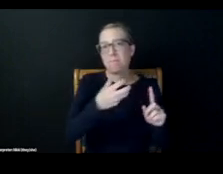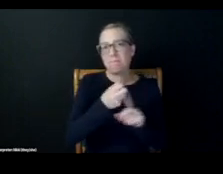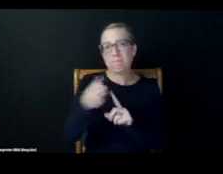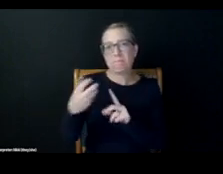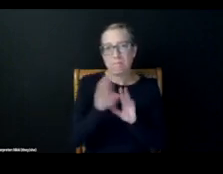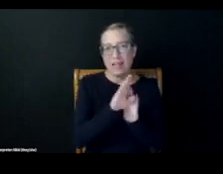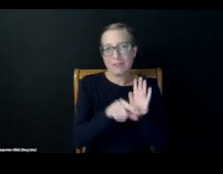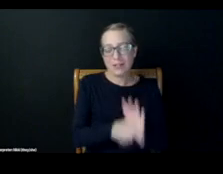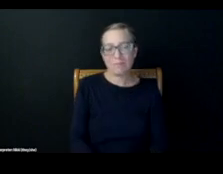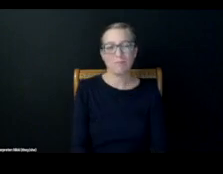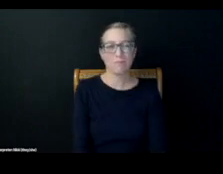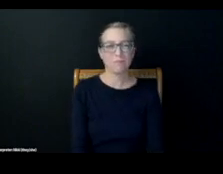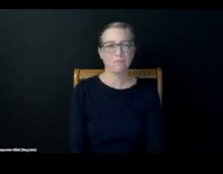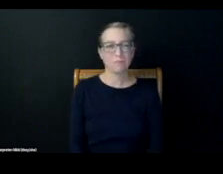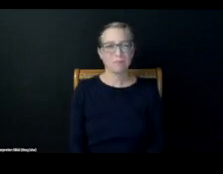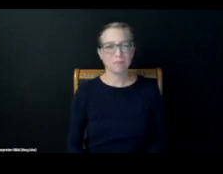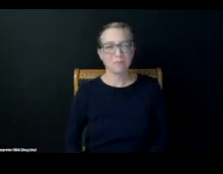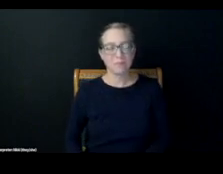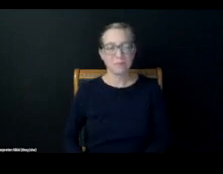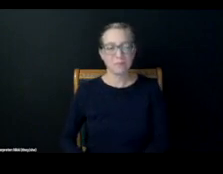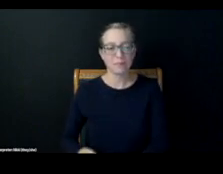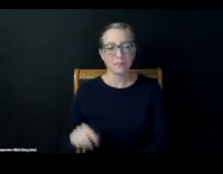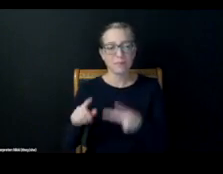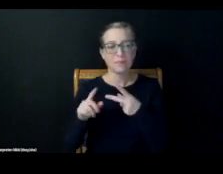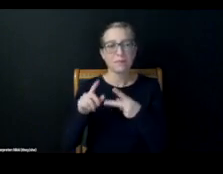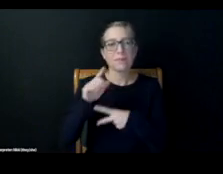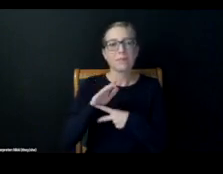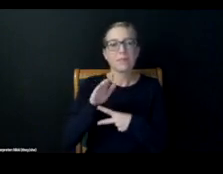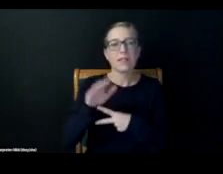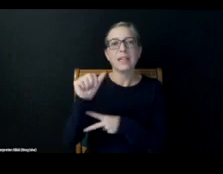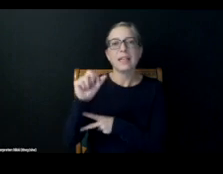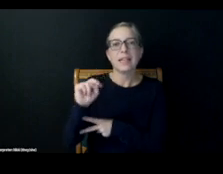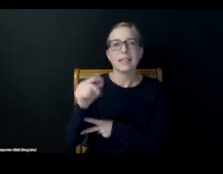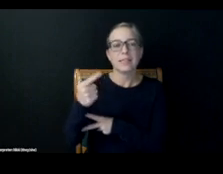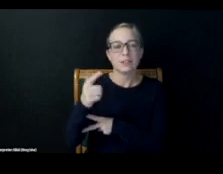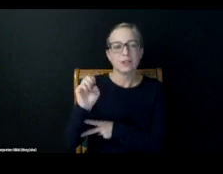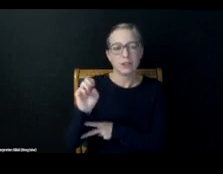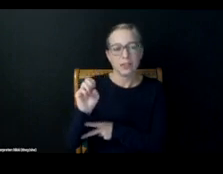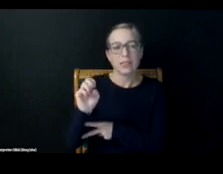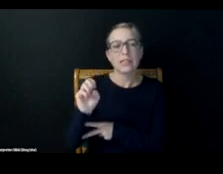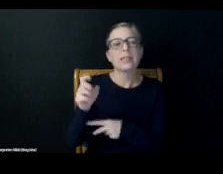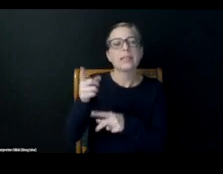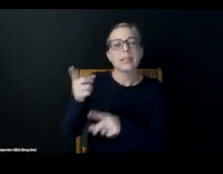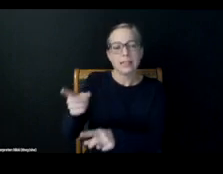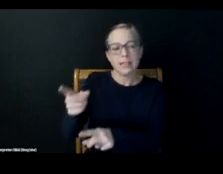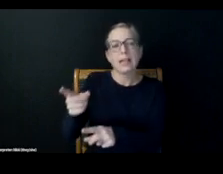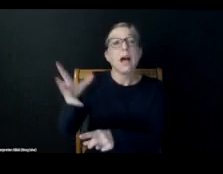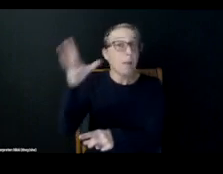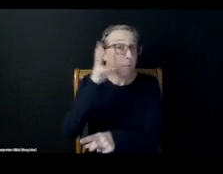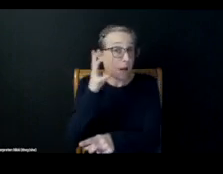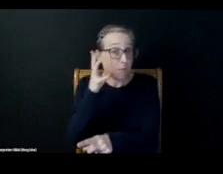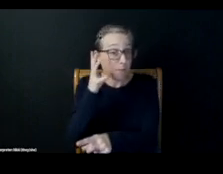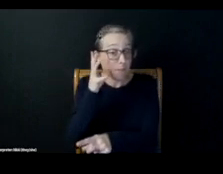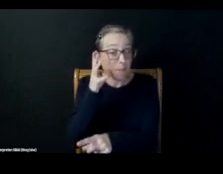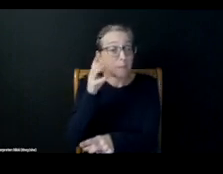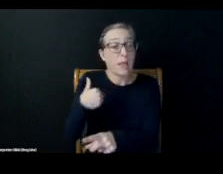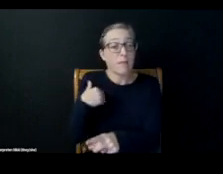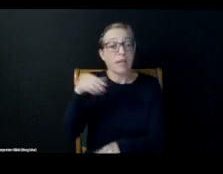Angie is a mom with Apert syndrome of a three year old daughter who also have Apert syndrome and